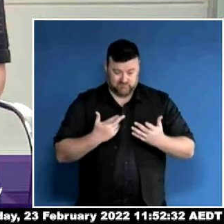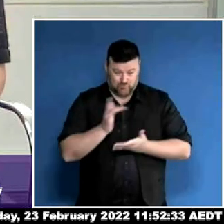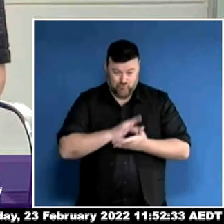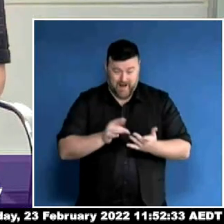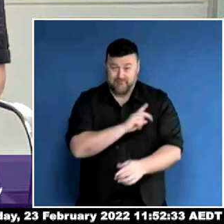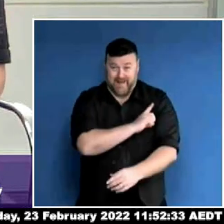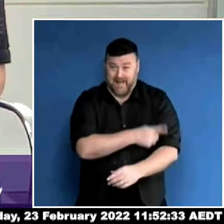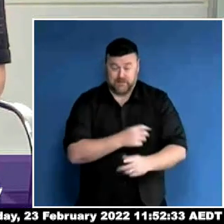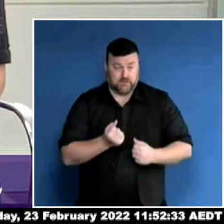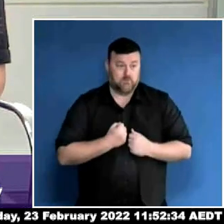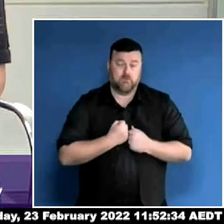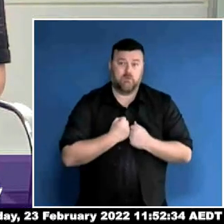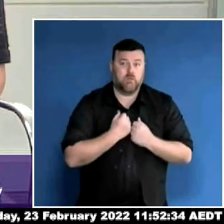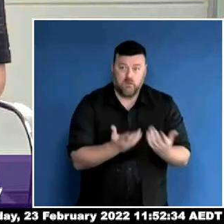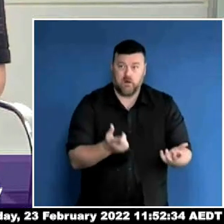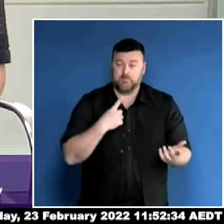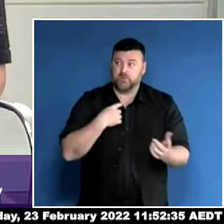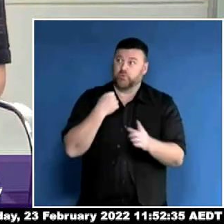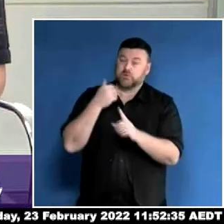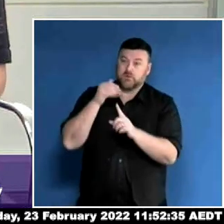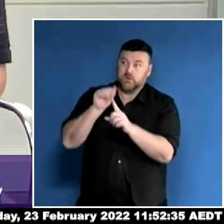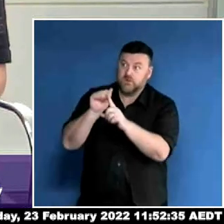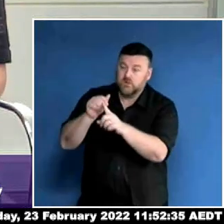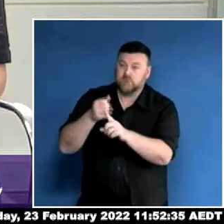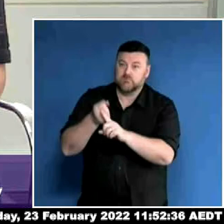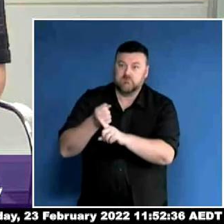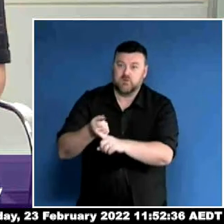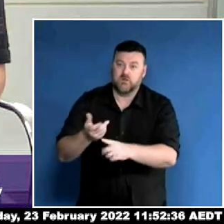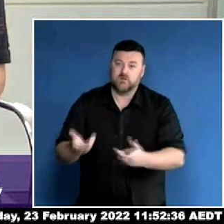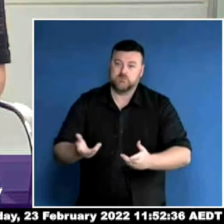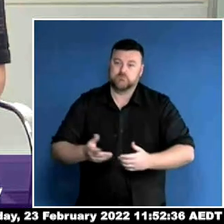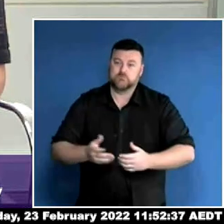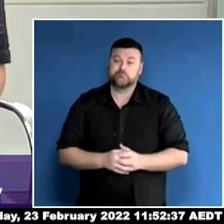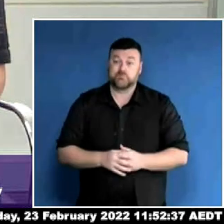So, yes, they just find themselves falling further back in the job process, not making